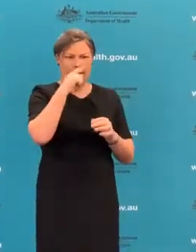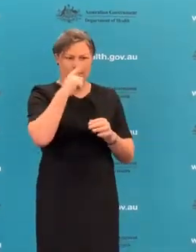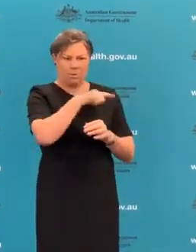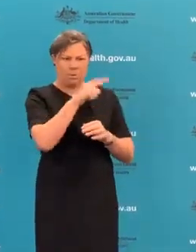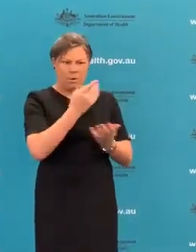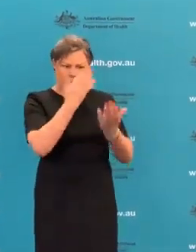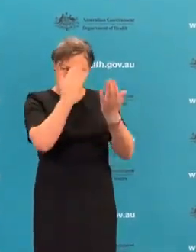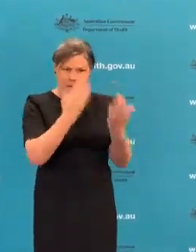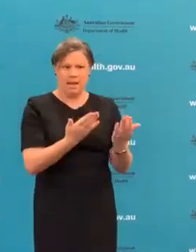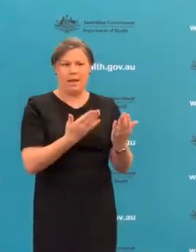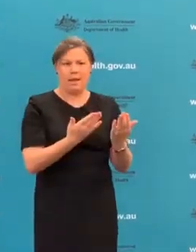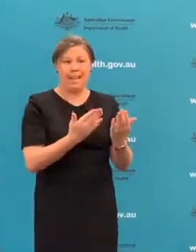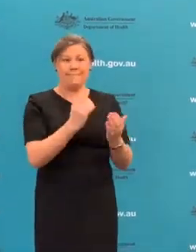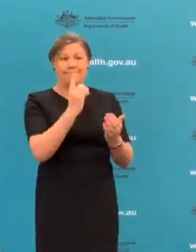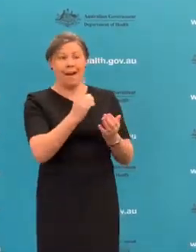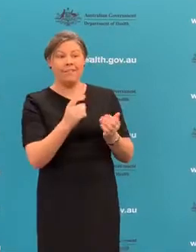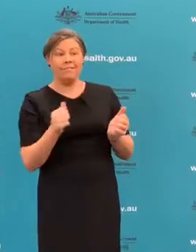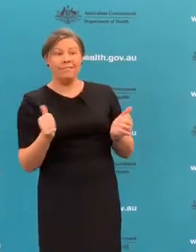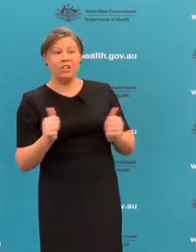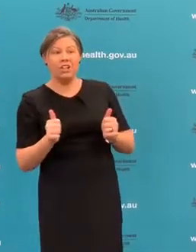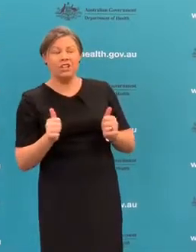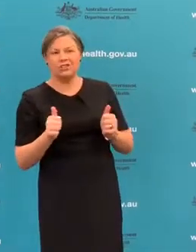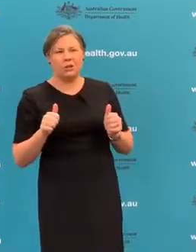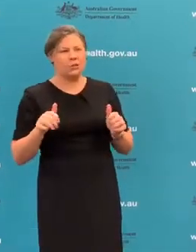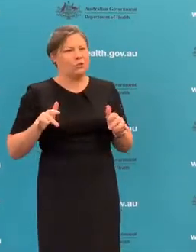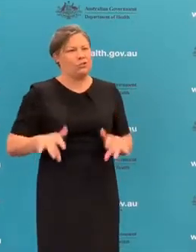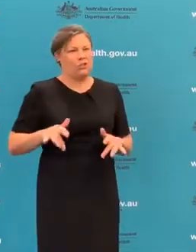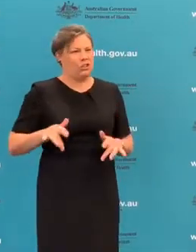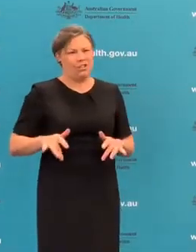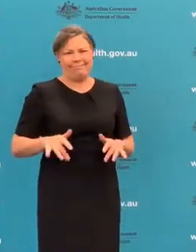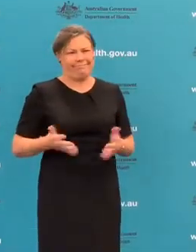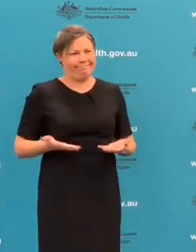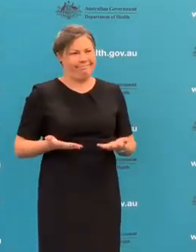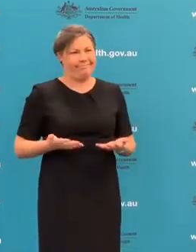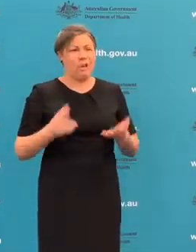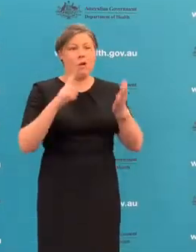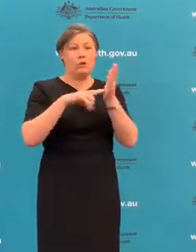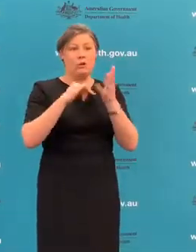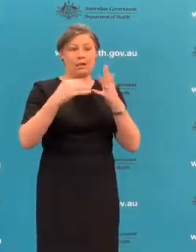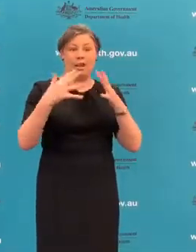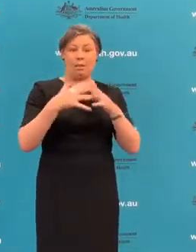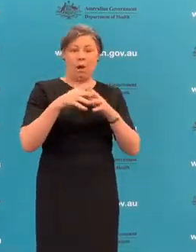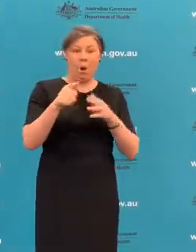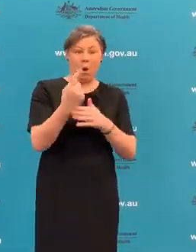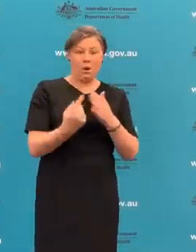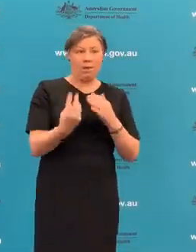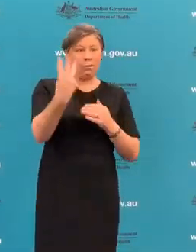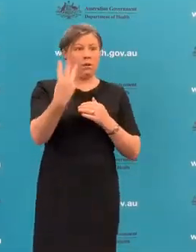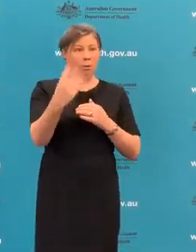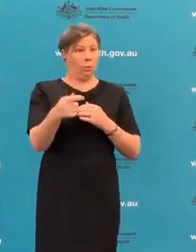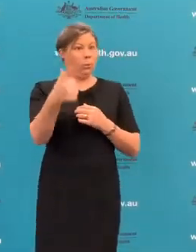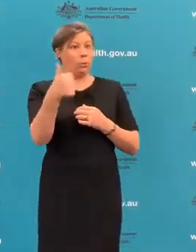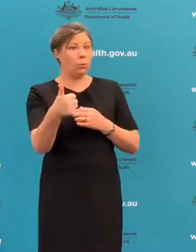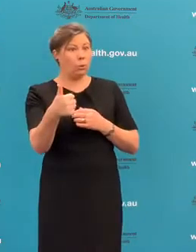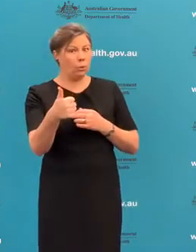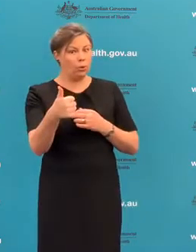is still a long way to go. In New South Wales today has not just been a good day but again reflects the positive trend